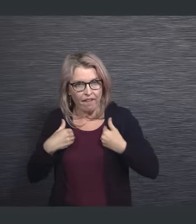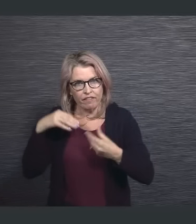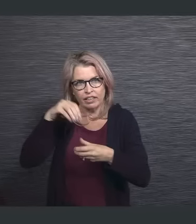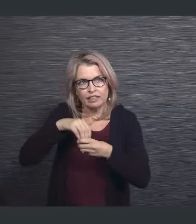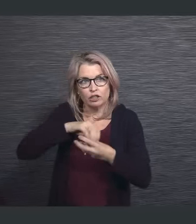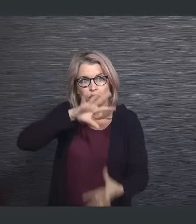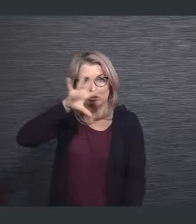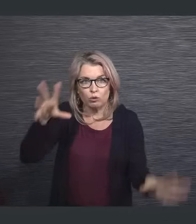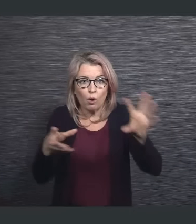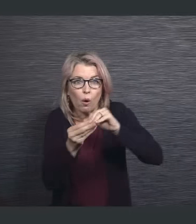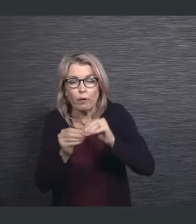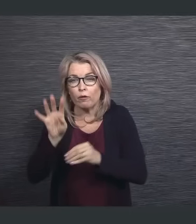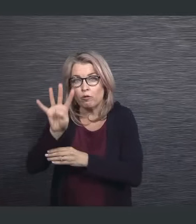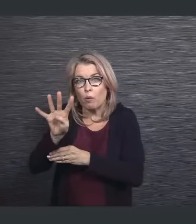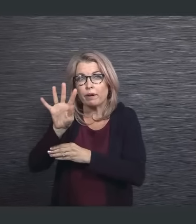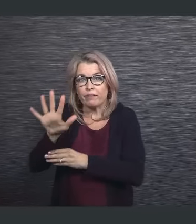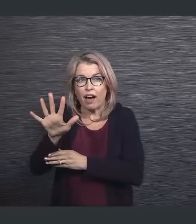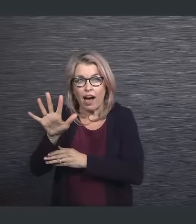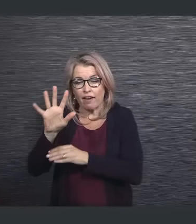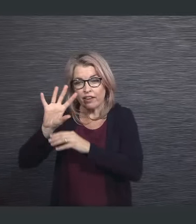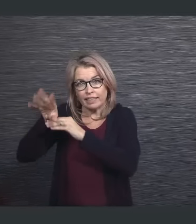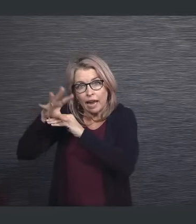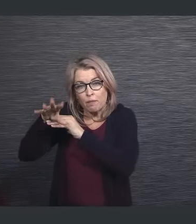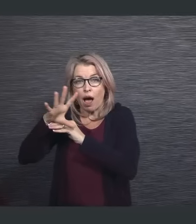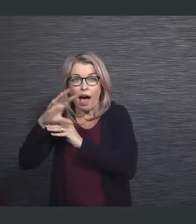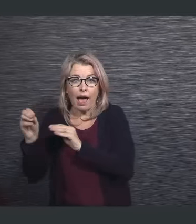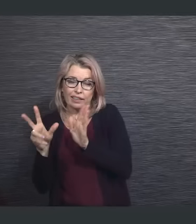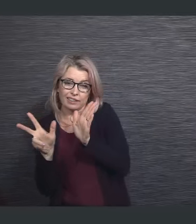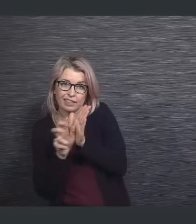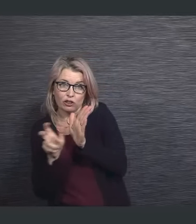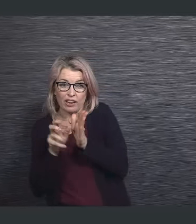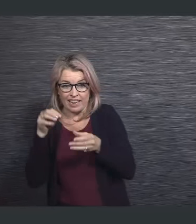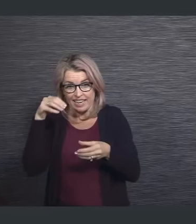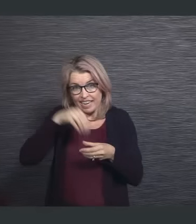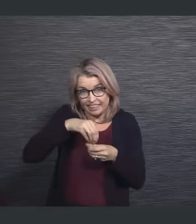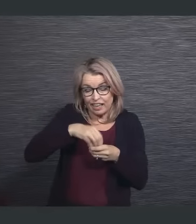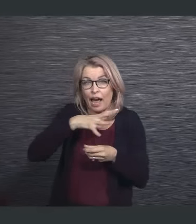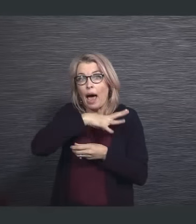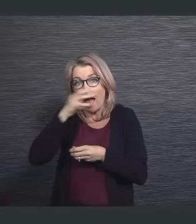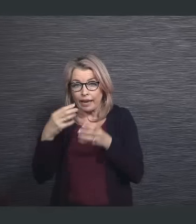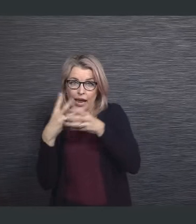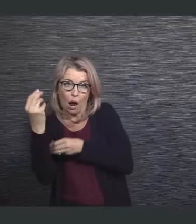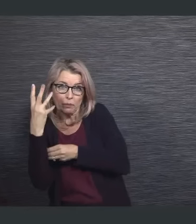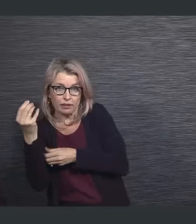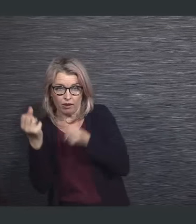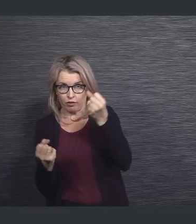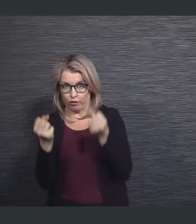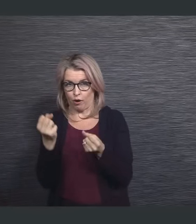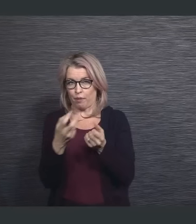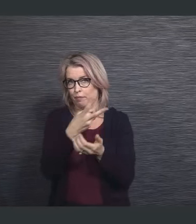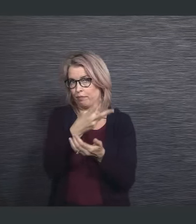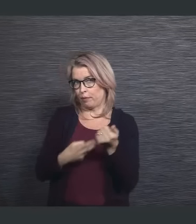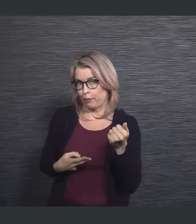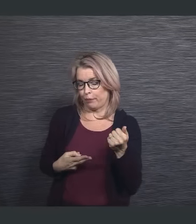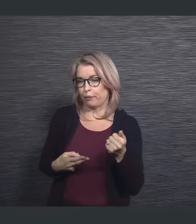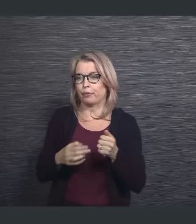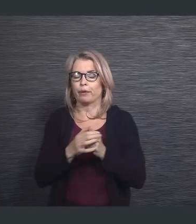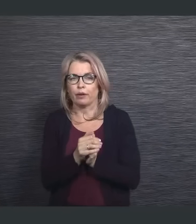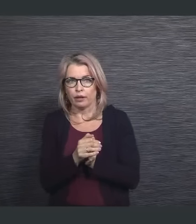of 45 cameras and sensors inside and outside the vehicle.